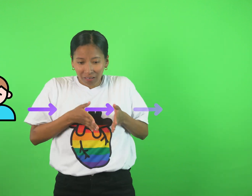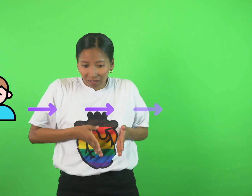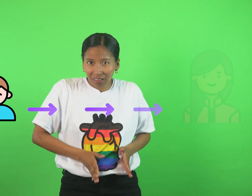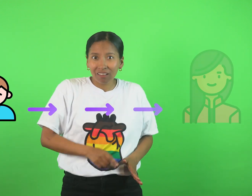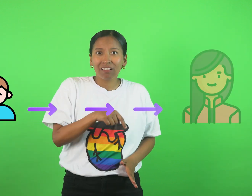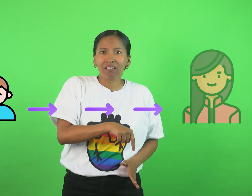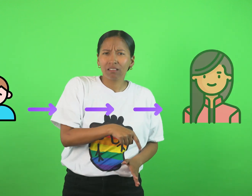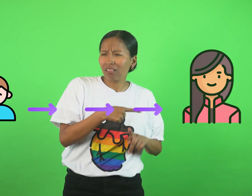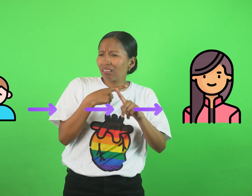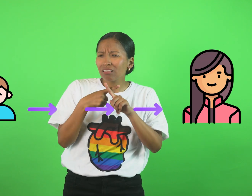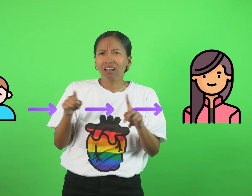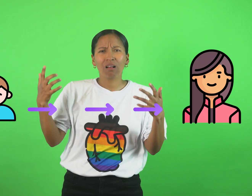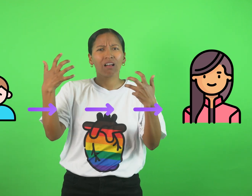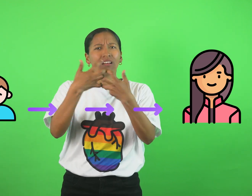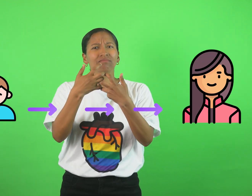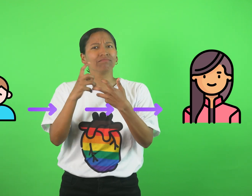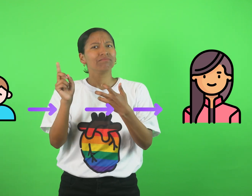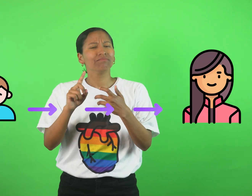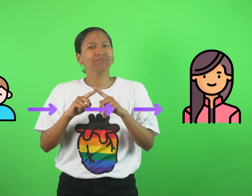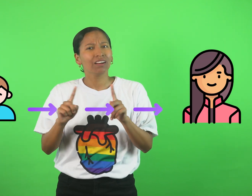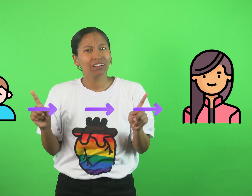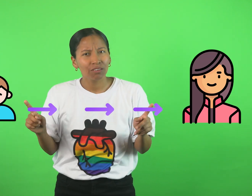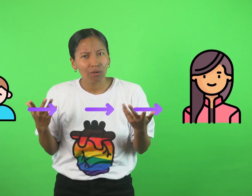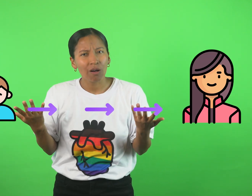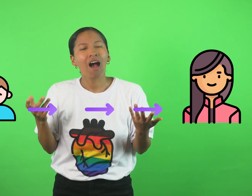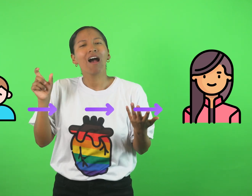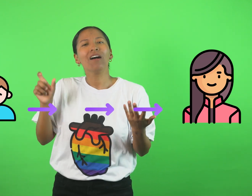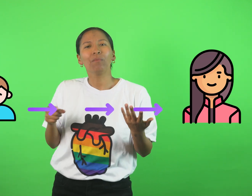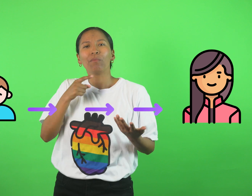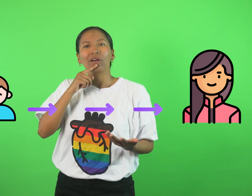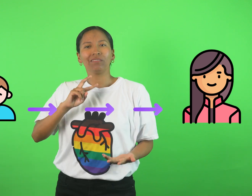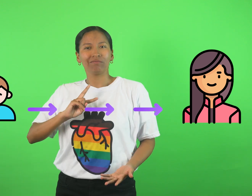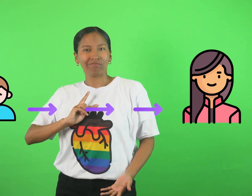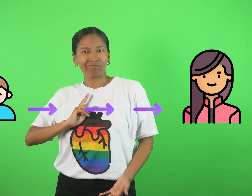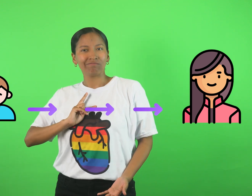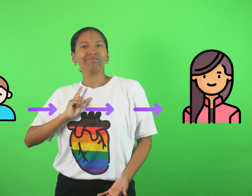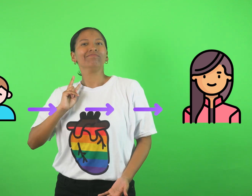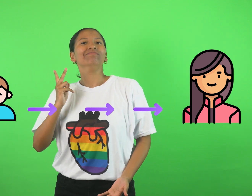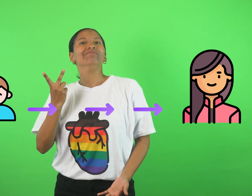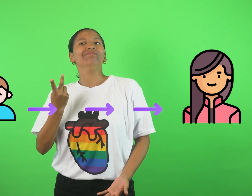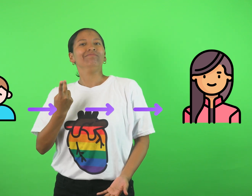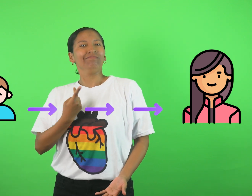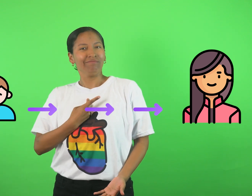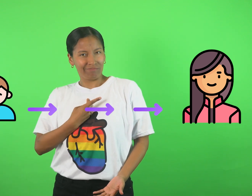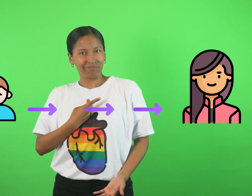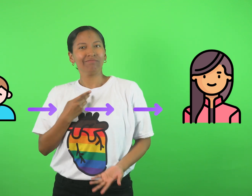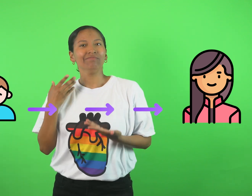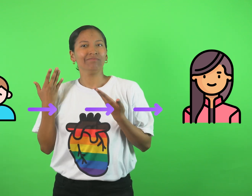the sex assigned at birth, so she is a trans woman.